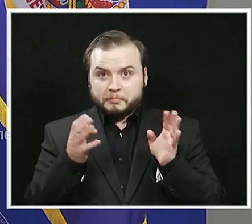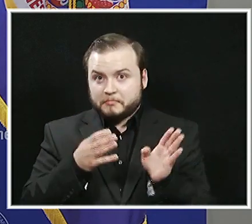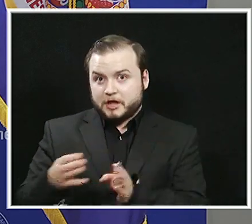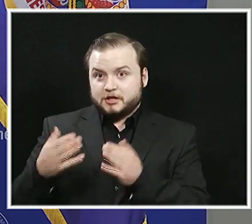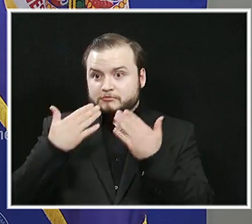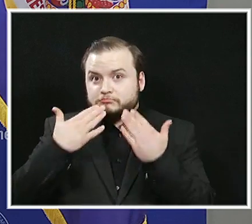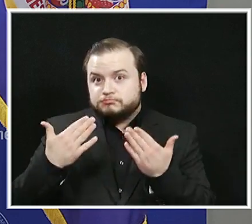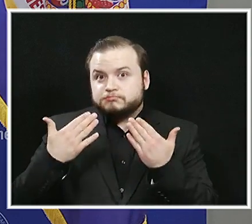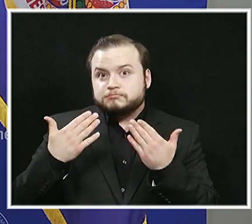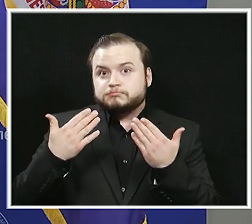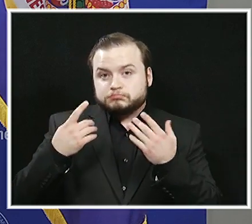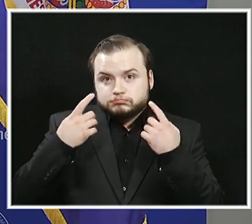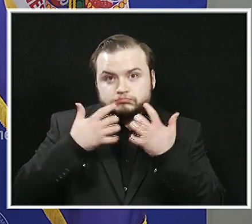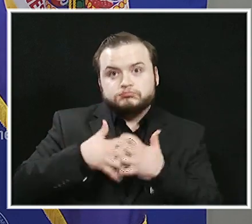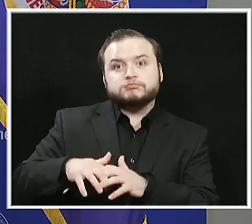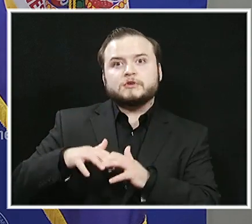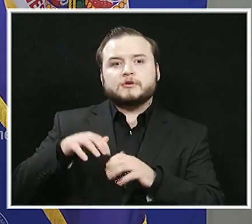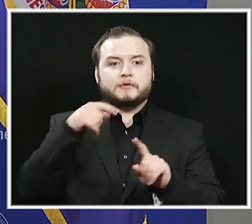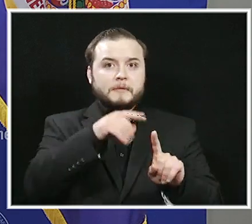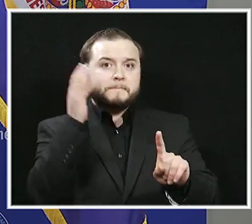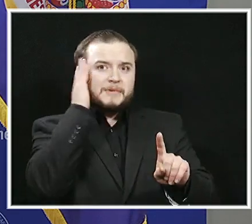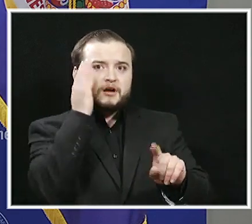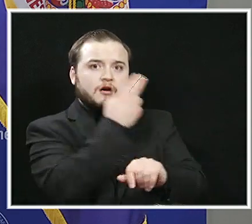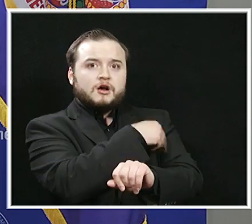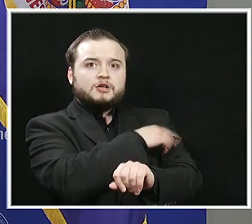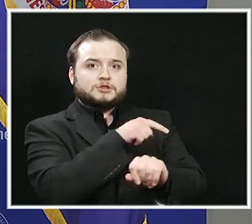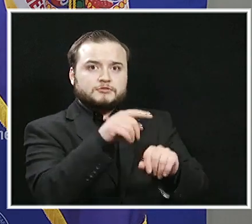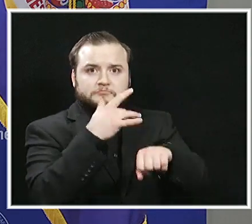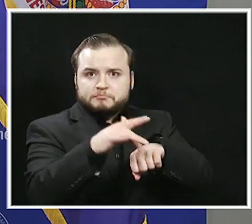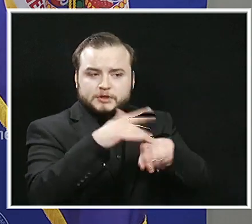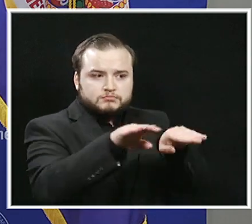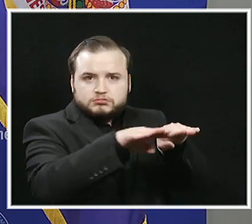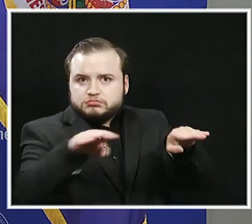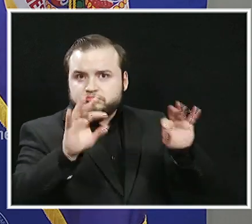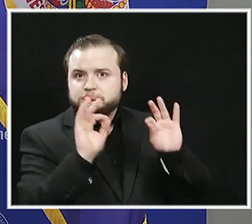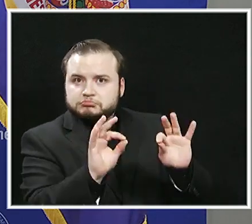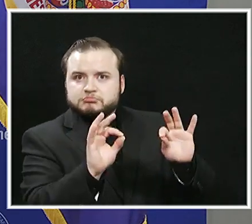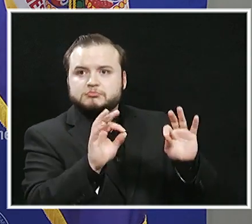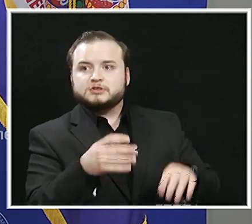where we're at, see the things that have worked, making sure the plan that we